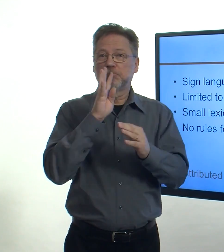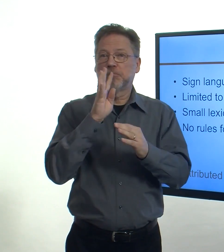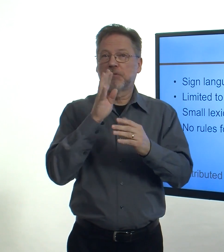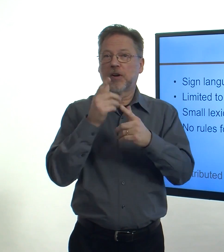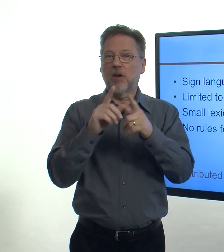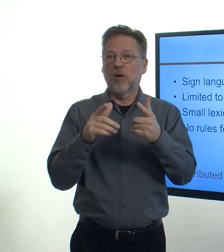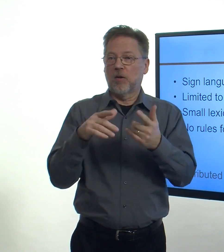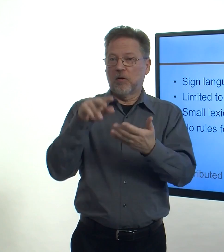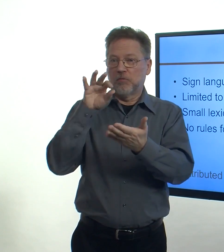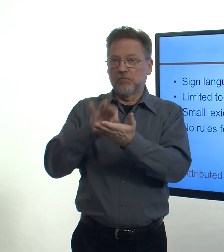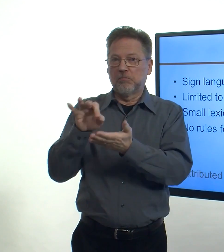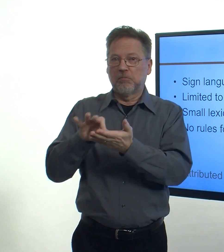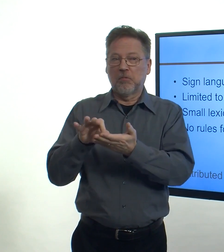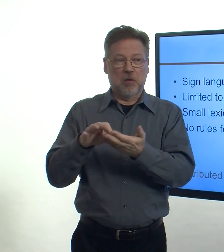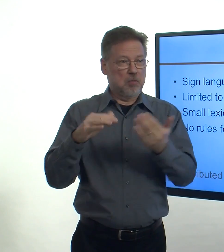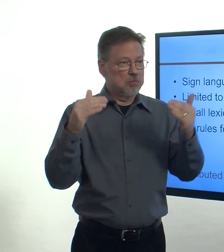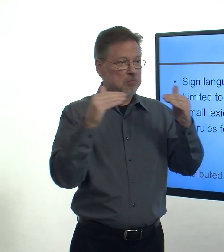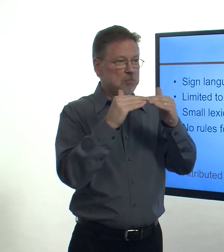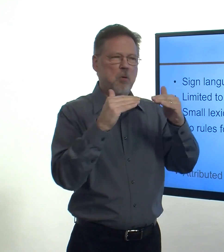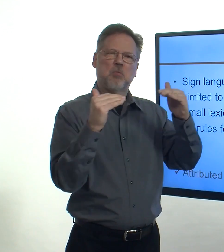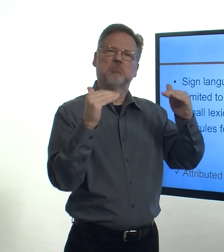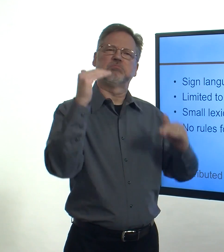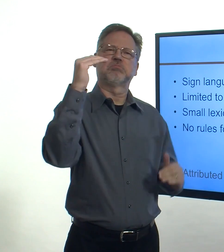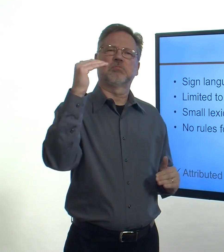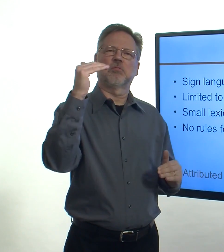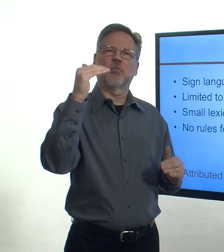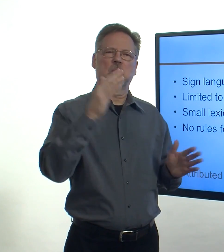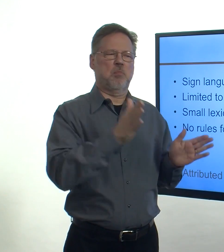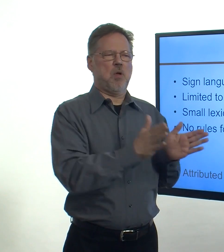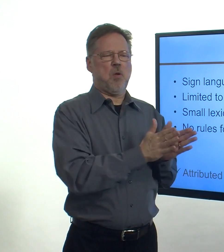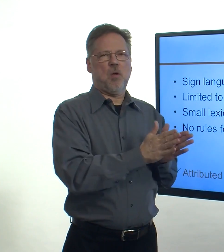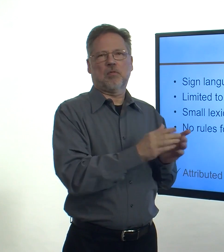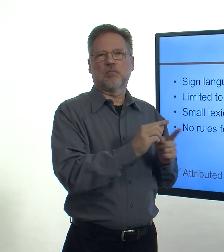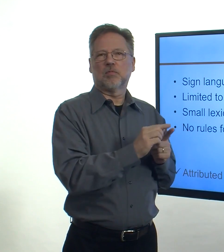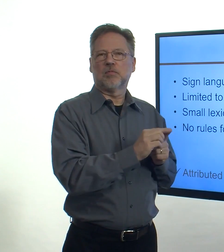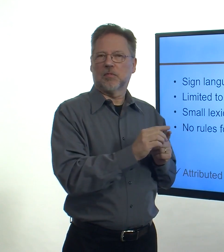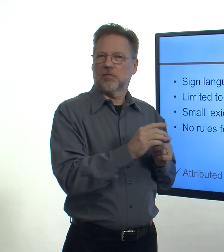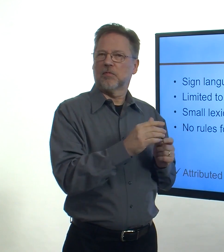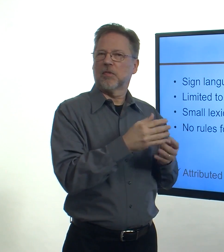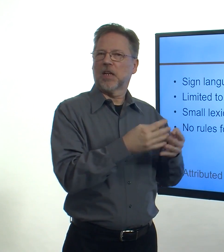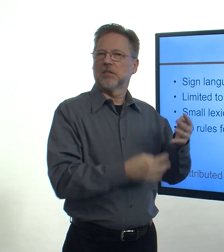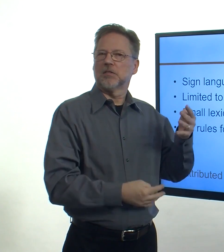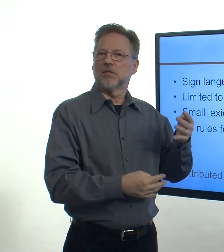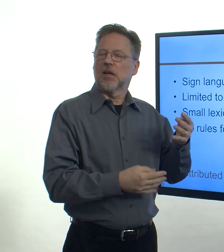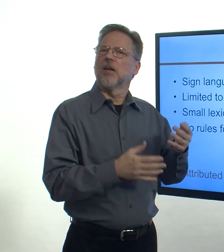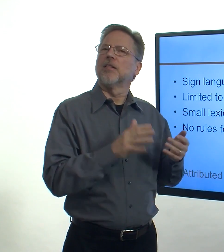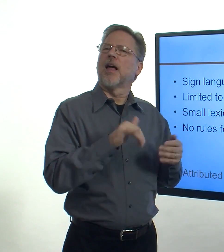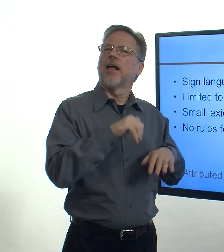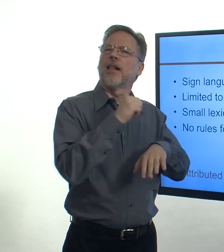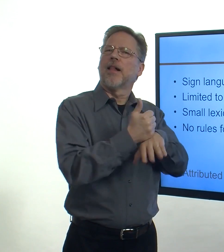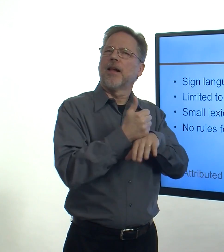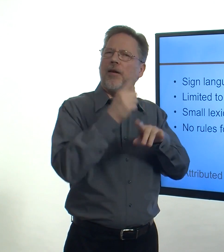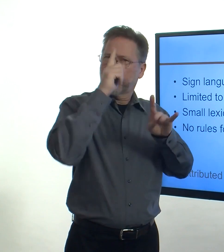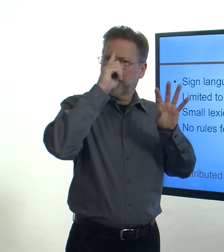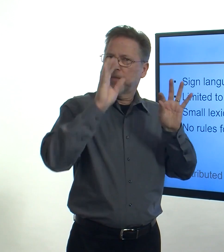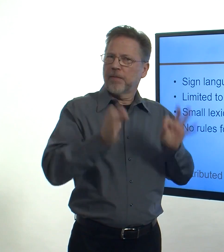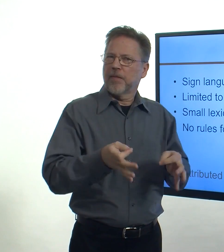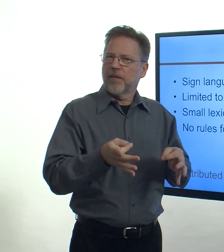to spoken language, the conclusion being that the lexicon of sign language is far smaller than that of spoken language.